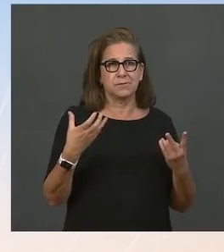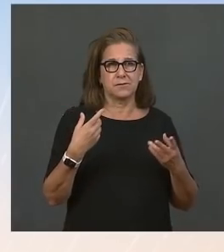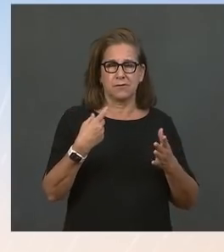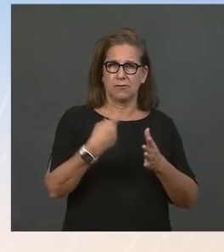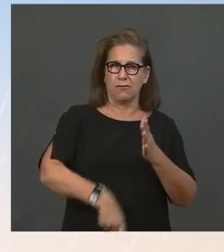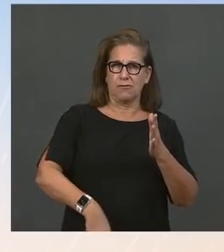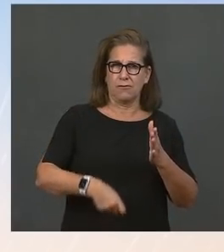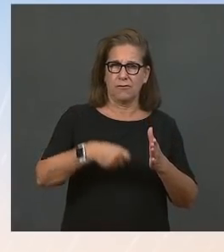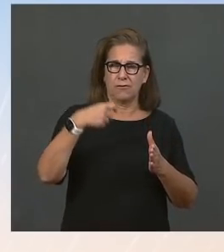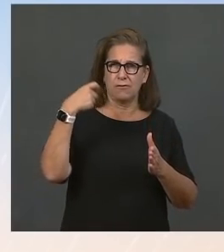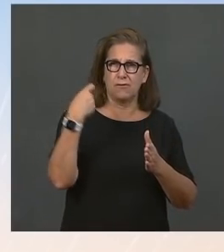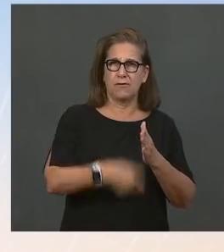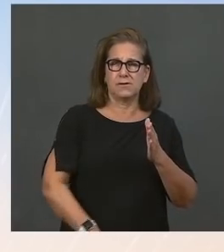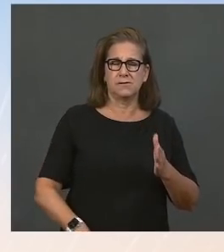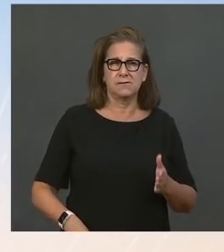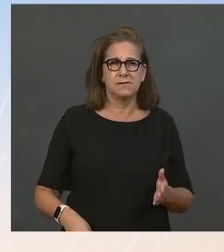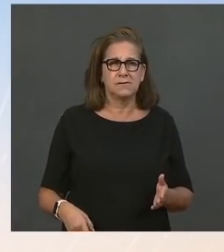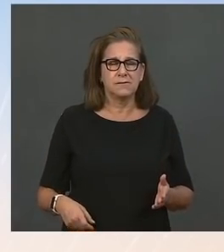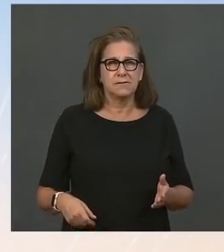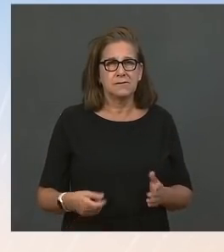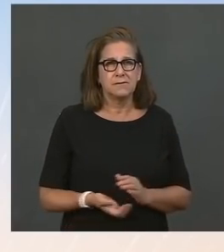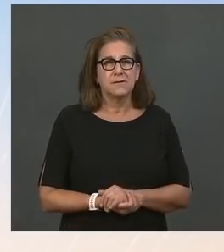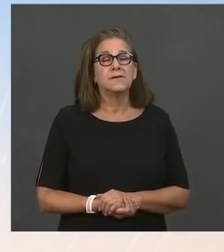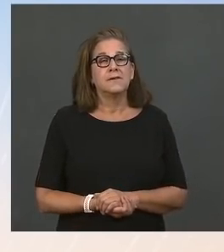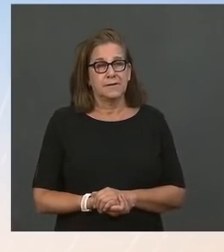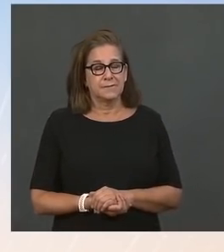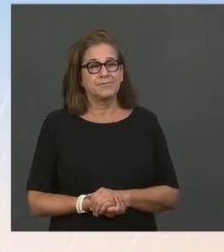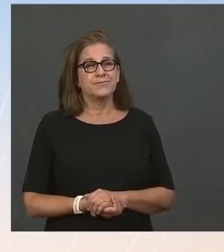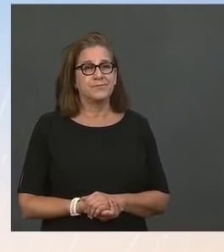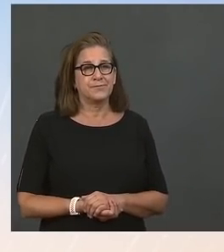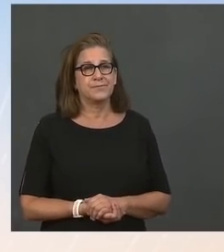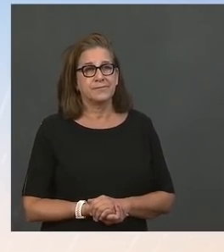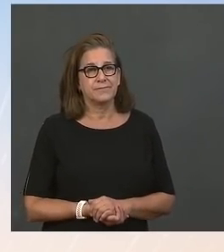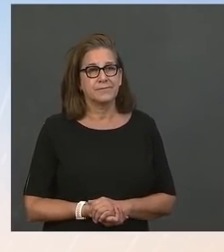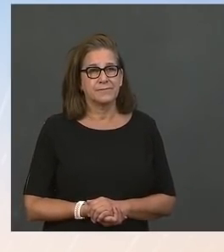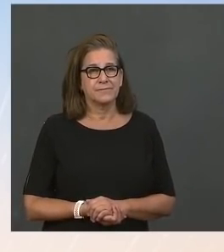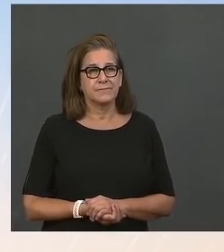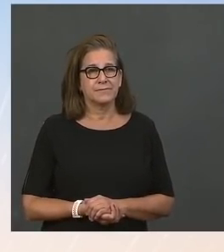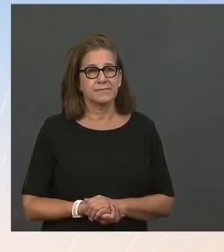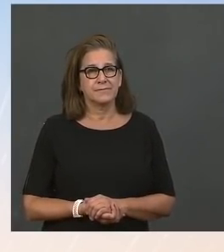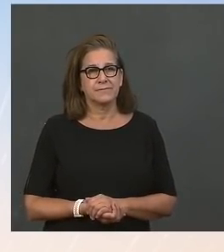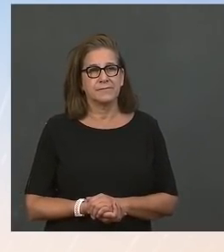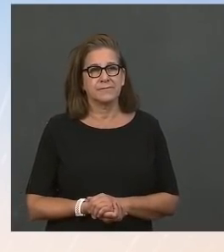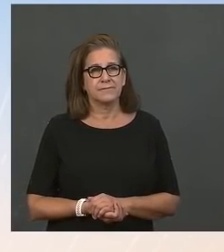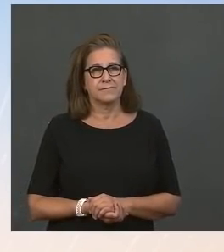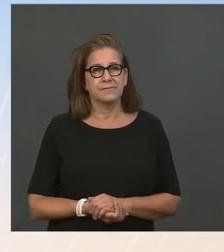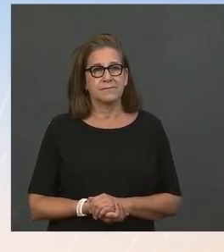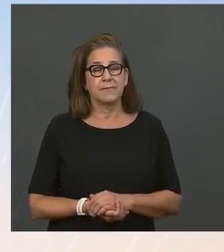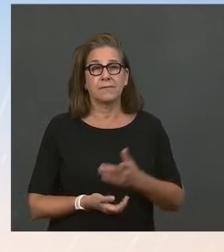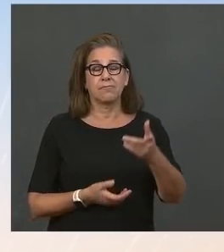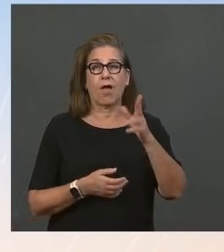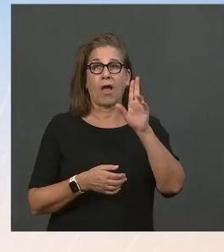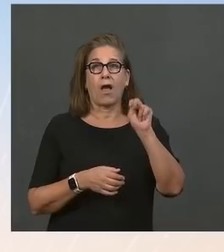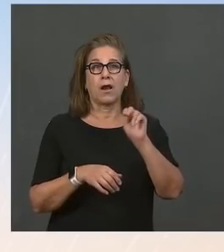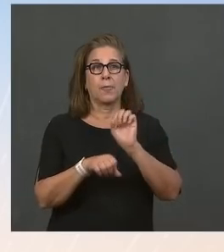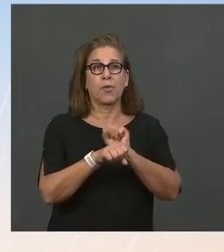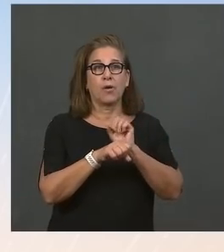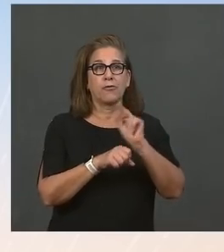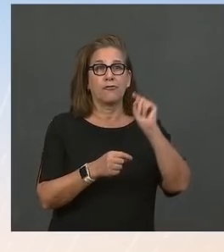Ms. Psaki: Well, I would say we have cut in half the unemployment rate, created 5 million jobs, ensured that 180 million Americans have vacci- --